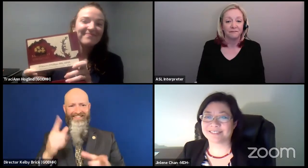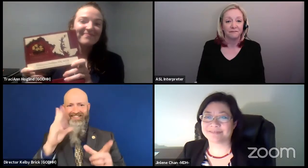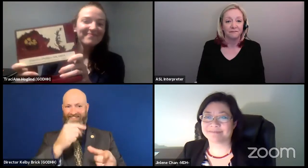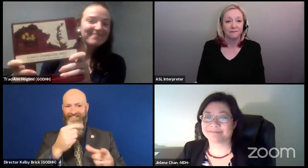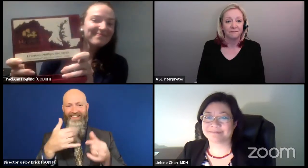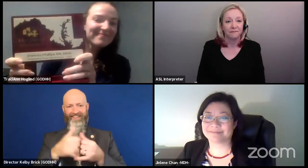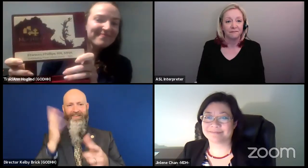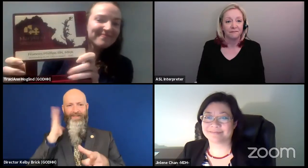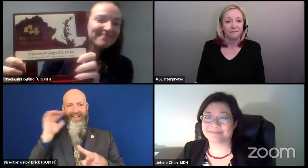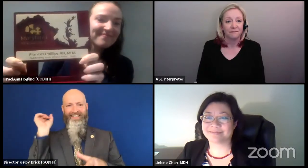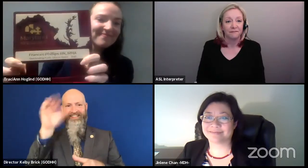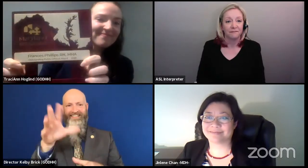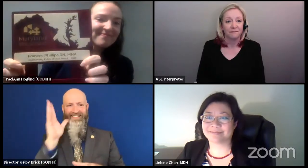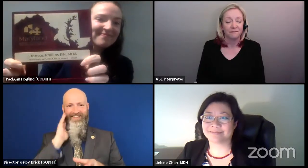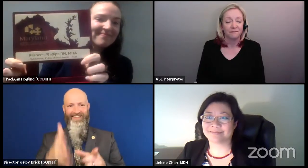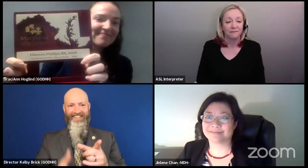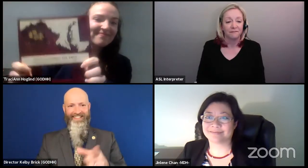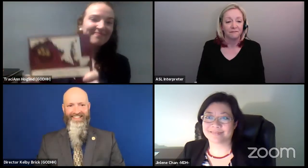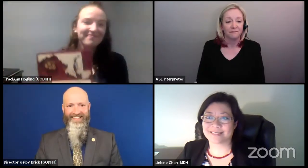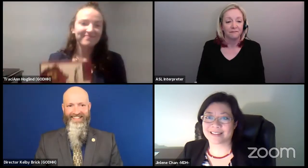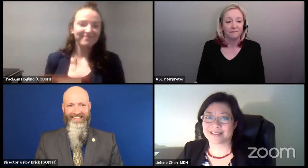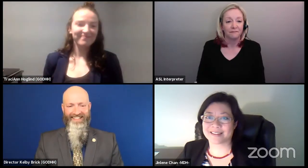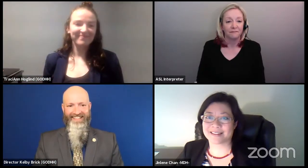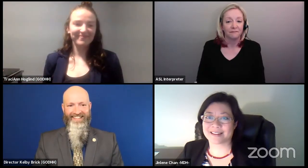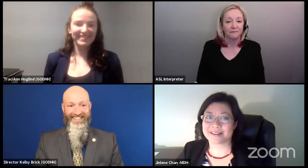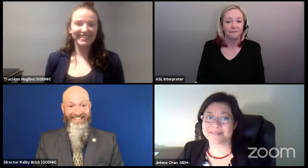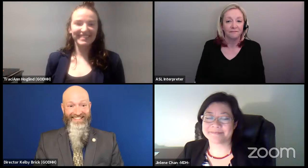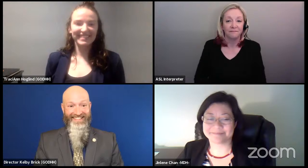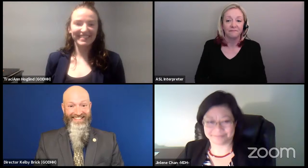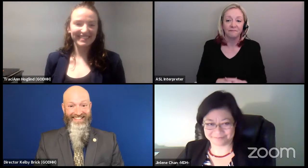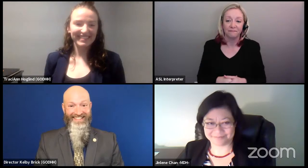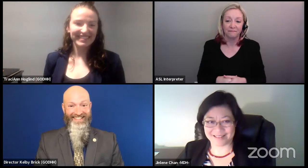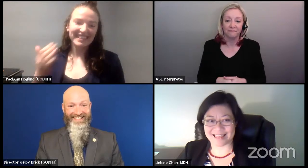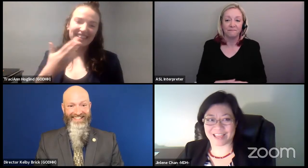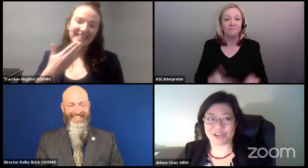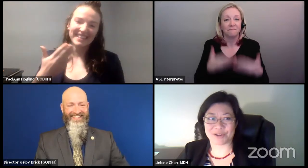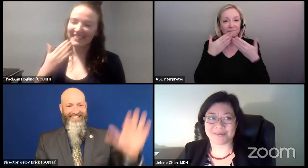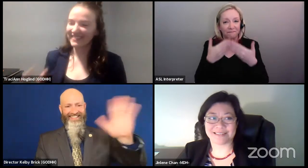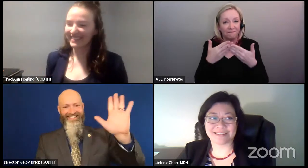to Fran Phillips and the Department of Health. We'll send you the award.